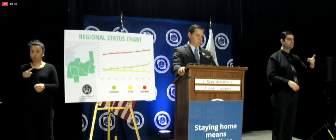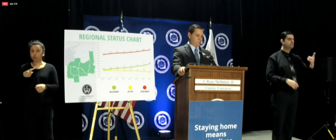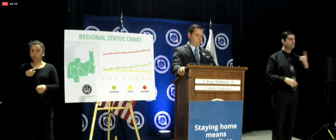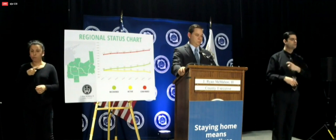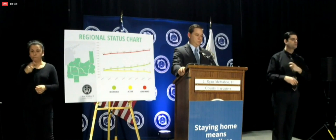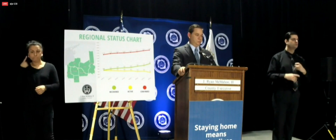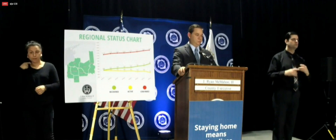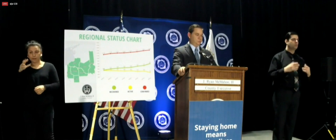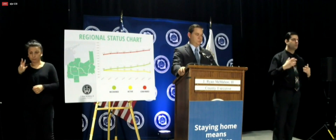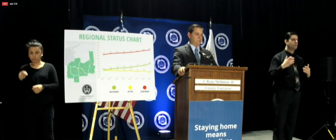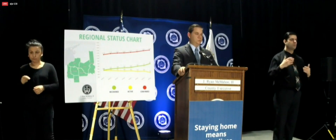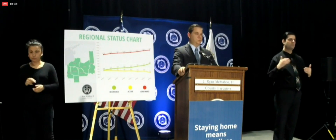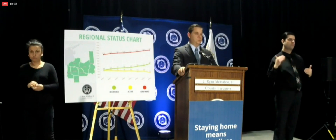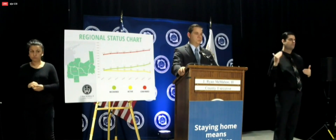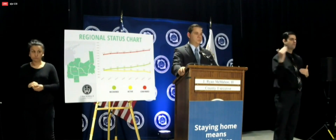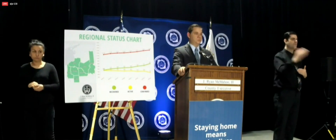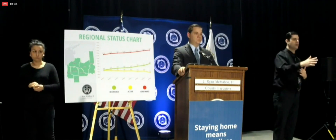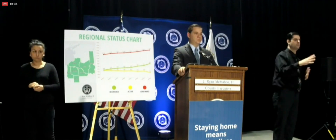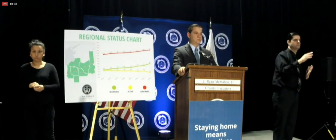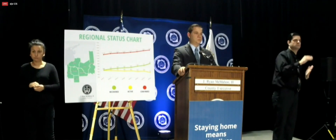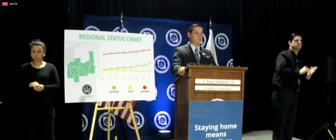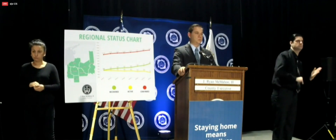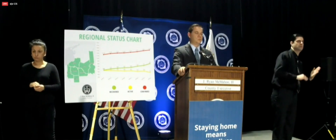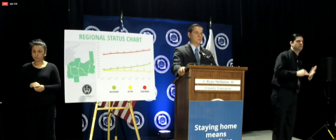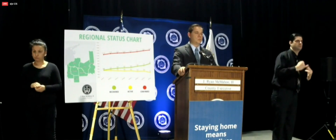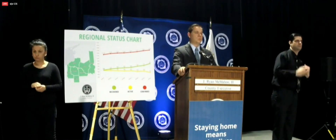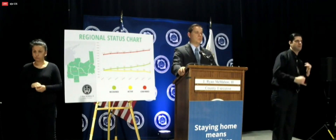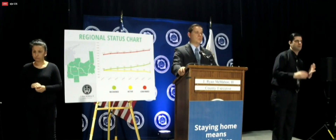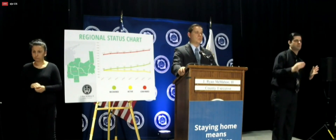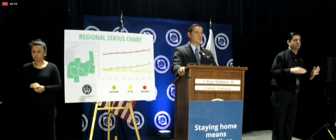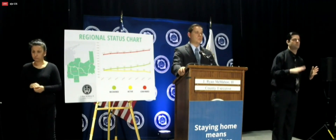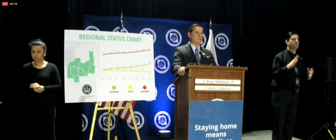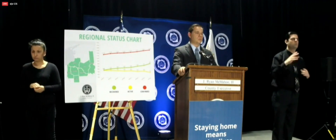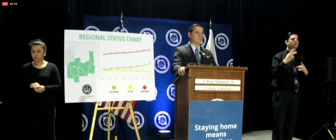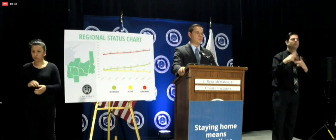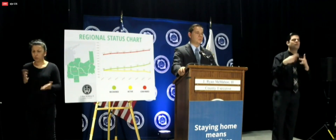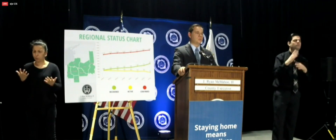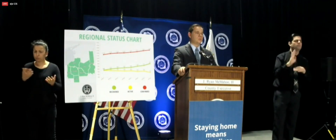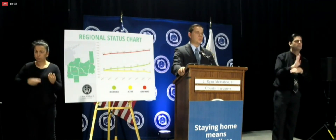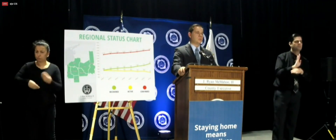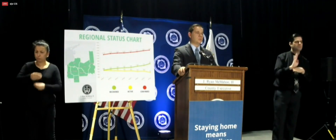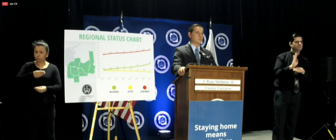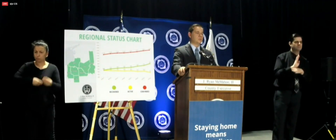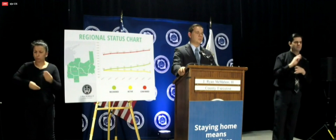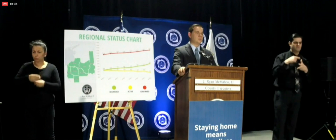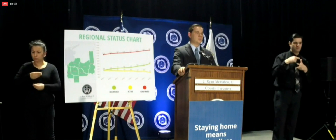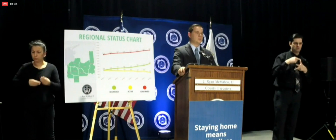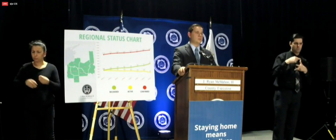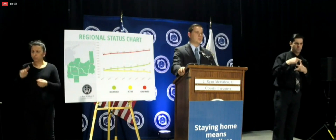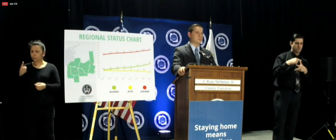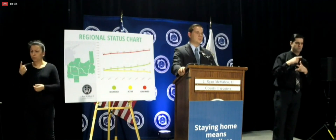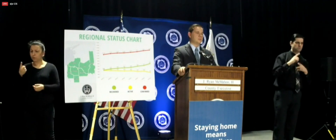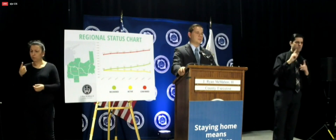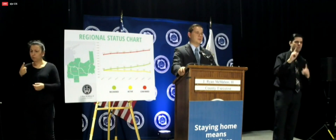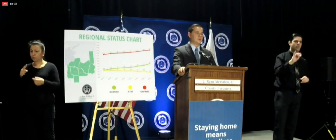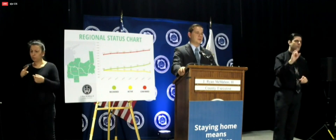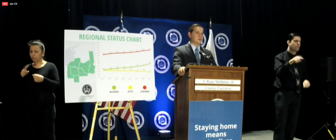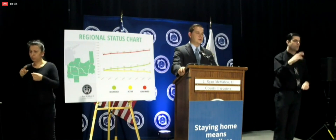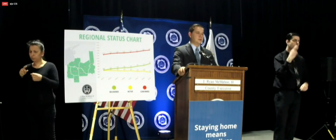I KNOW YOU DON'T WANT TO GET TOO FAR AHEAD OF THE FINAL DOCUMENT BUT JUST SO PEOPLE HAVE AN IDEA. WHAT KIND OF BUSINESS MIGHT BE INCLUDED IN PHASE ONE?